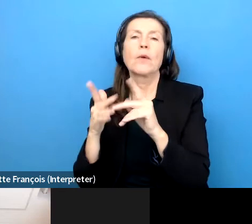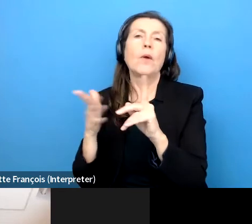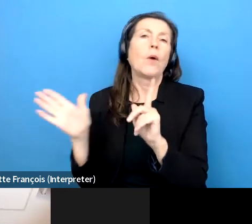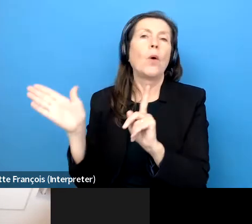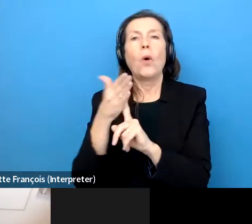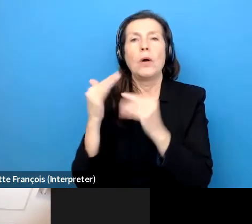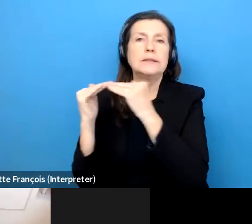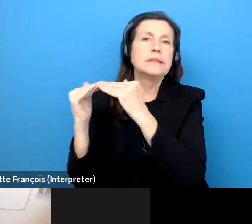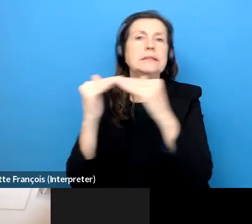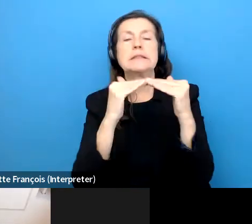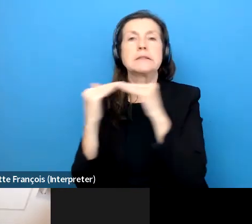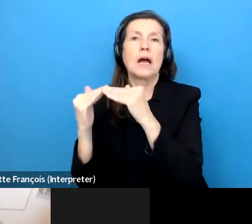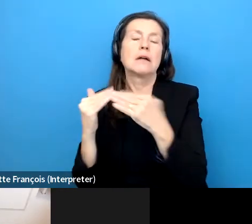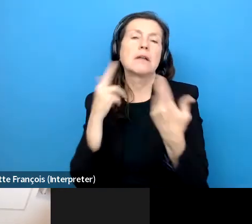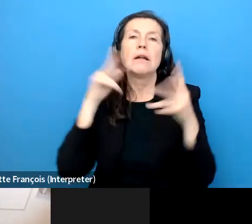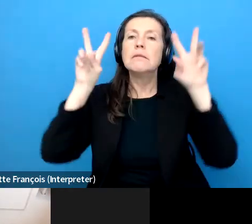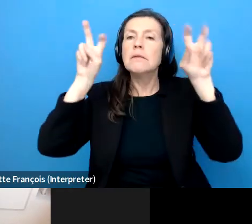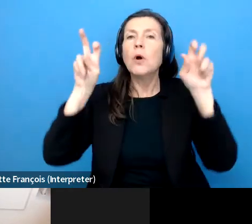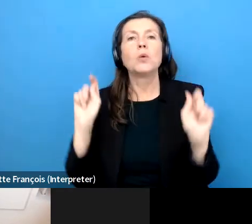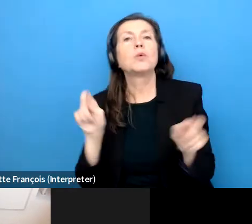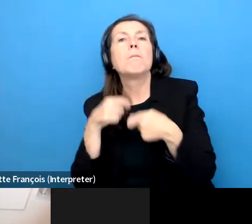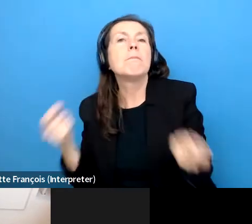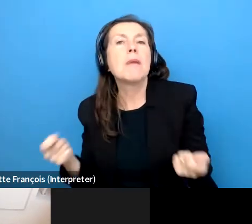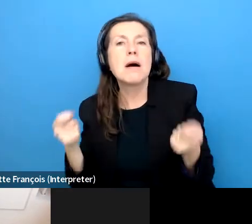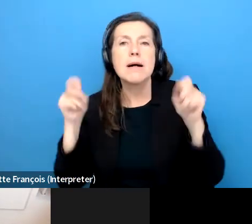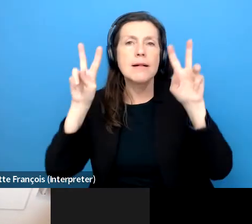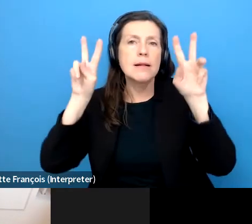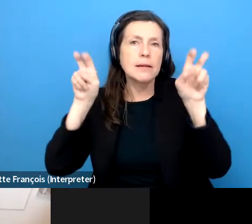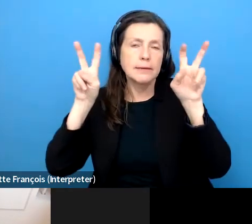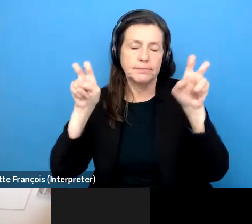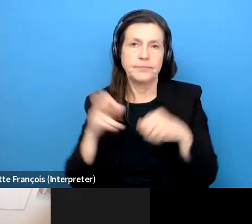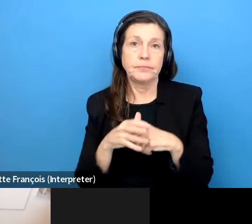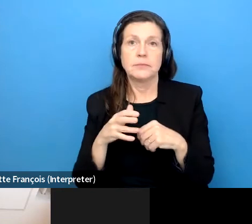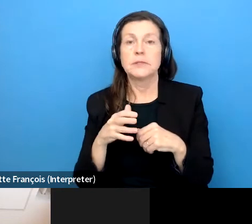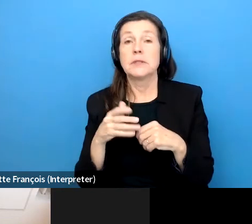Spanish regulation, which luckily in 2010,